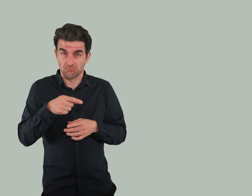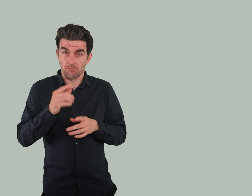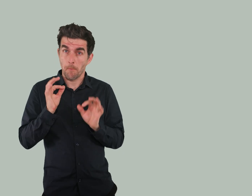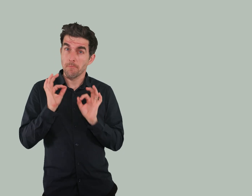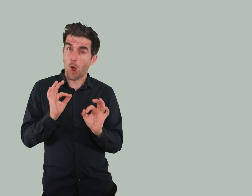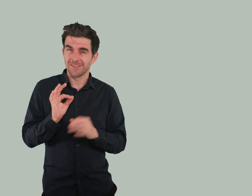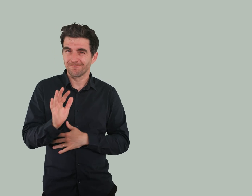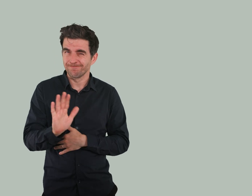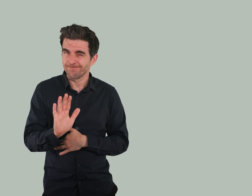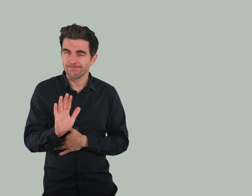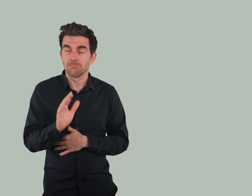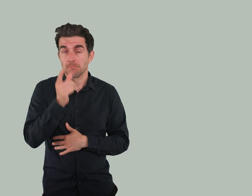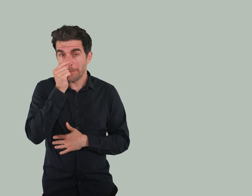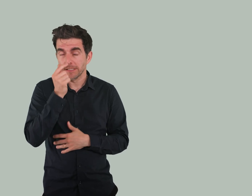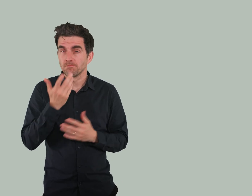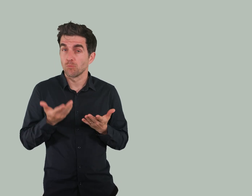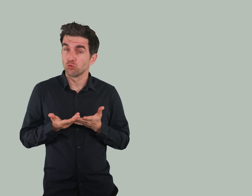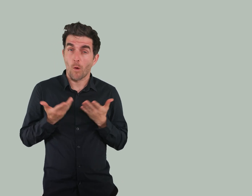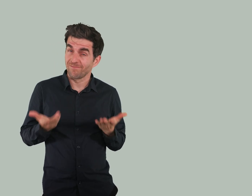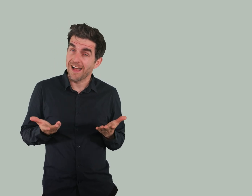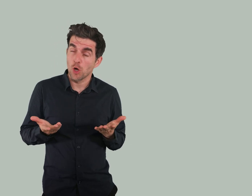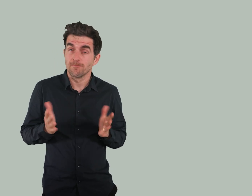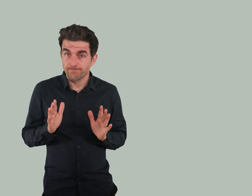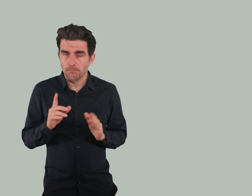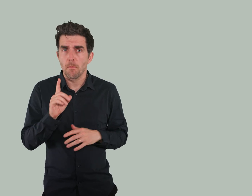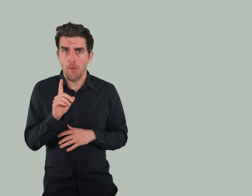Those routes were imperfect and often unfair.